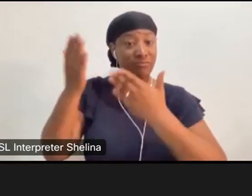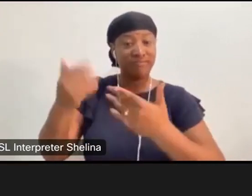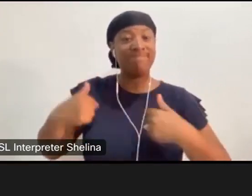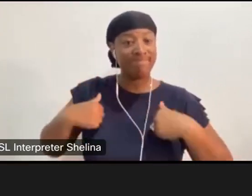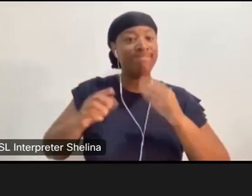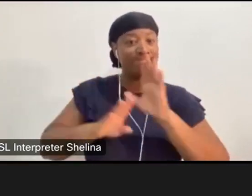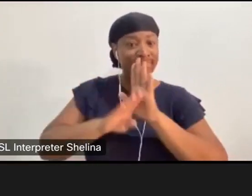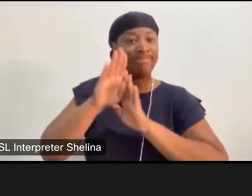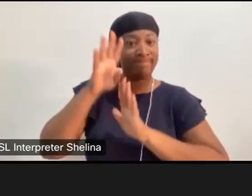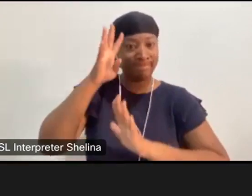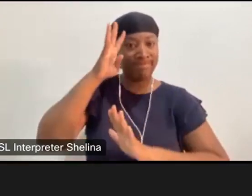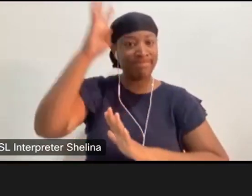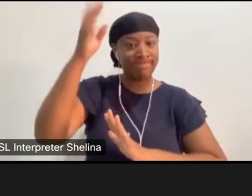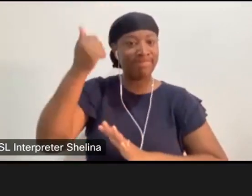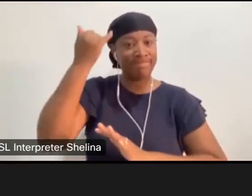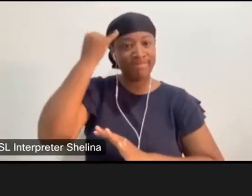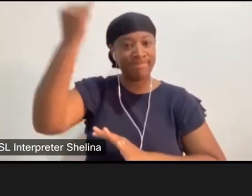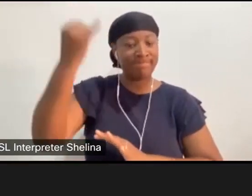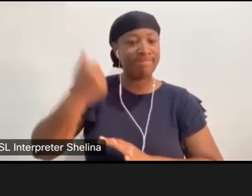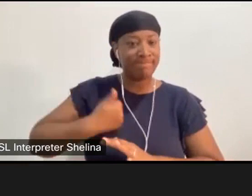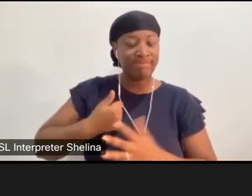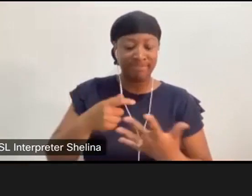yourselves? And then, lastly.